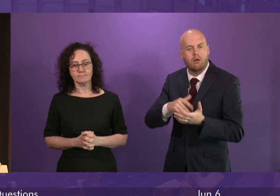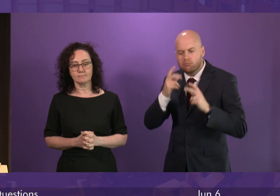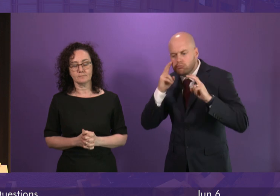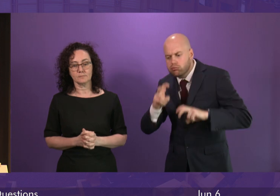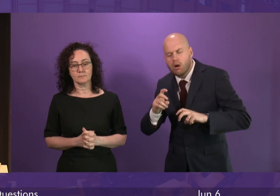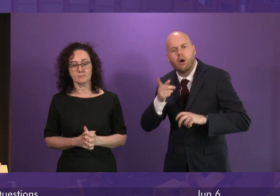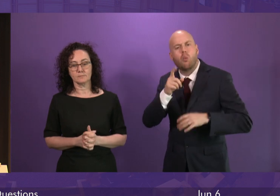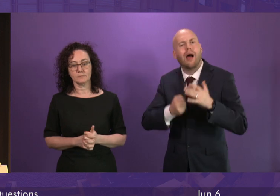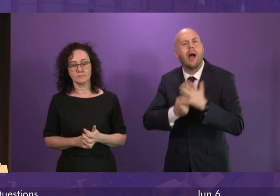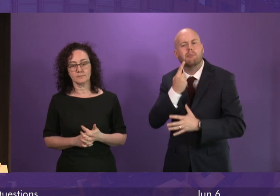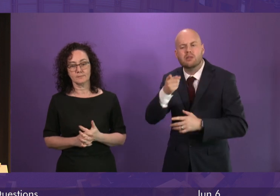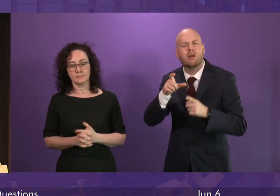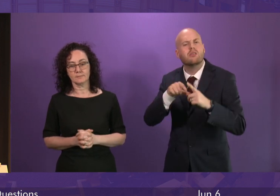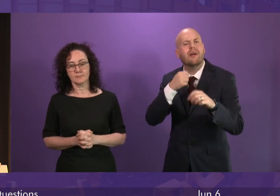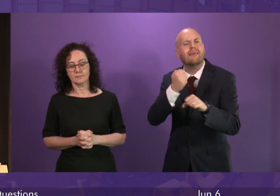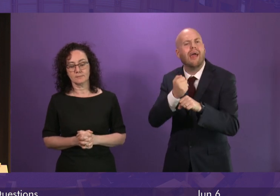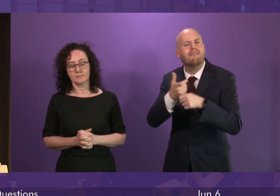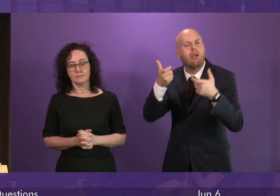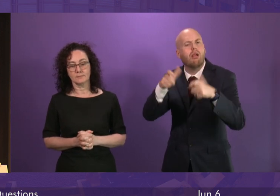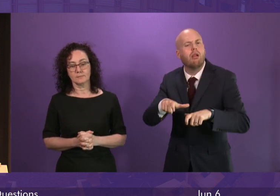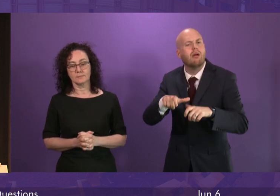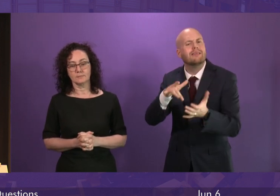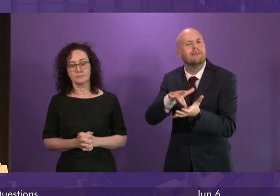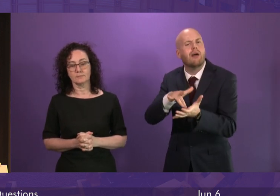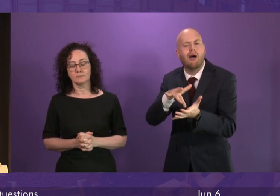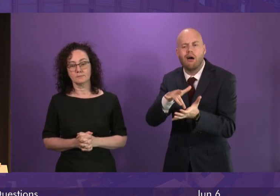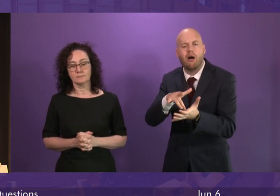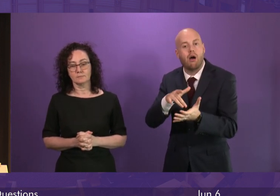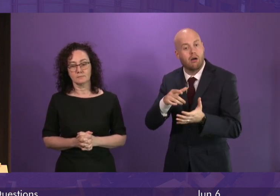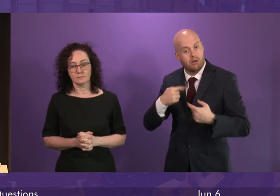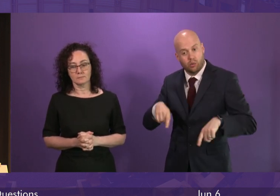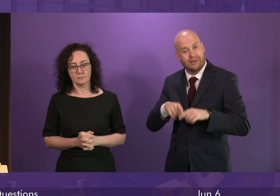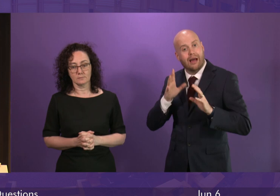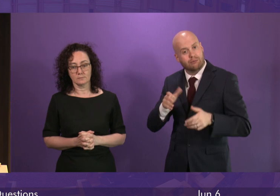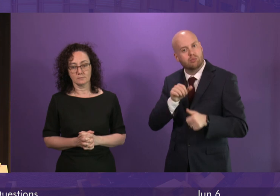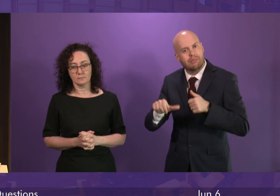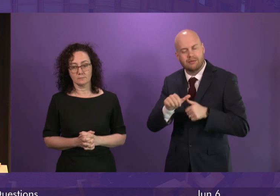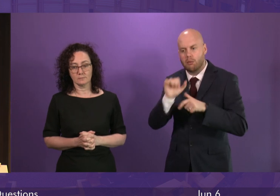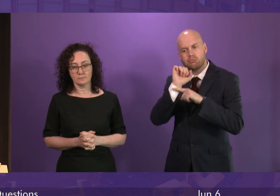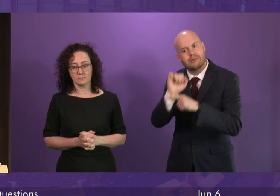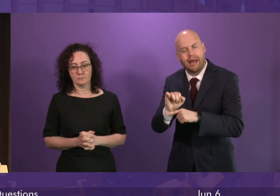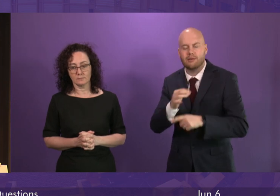would allow us to better protect vulnerable adults and children, and can he give the Parliament